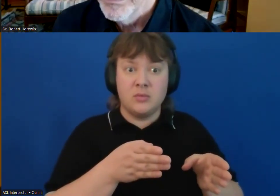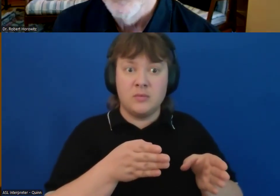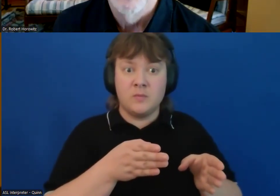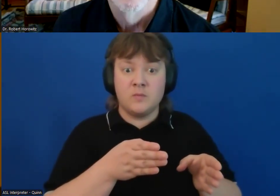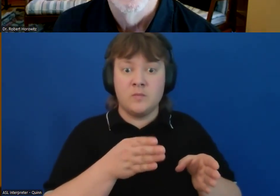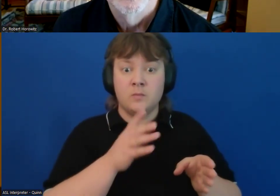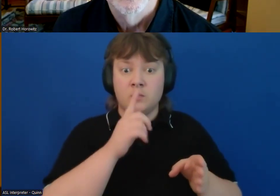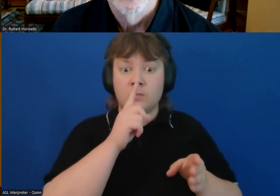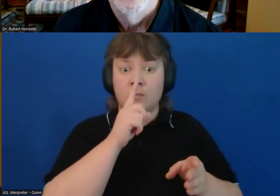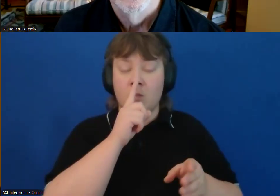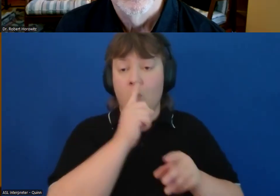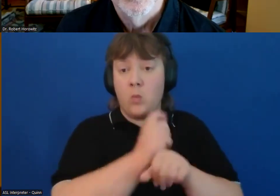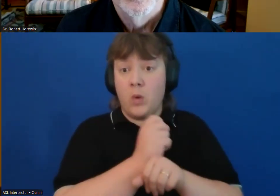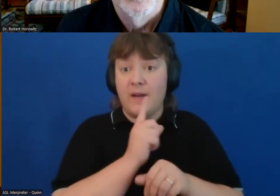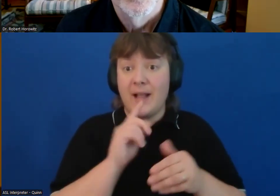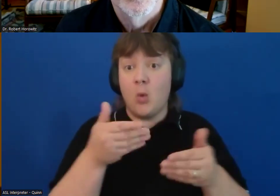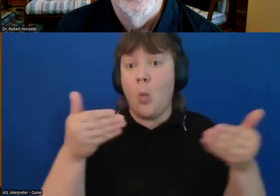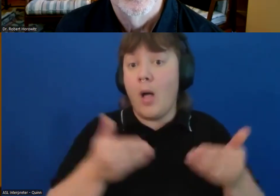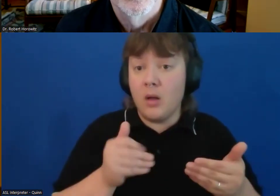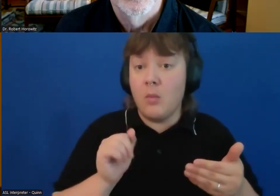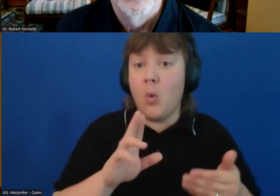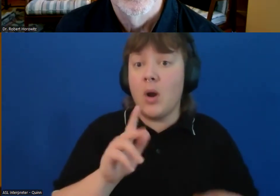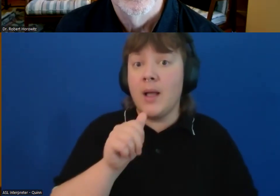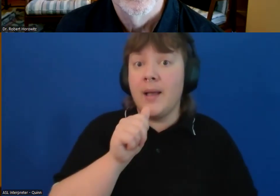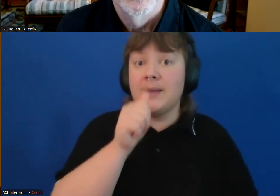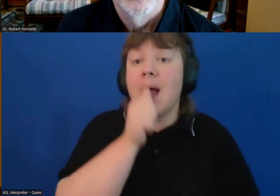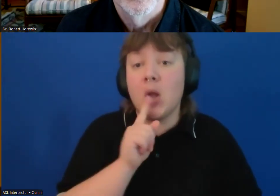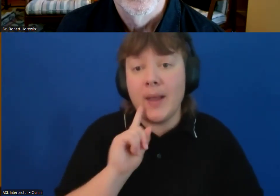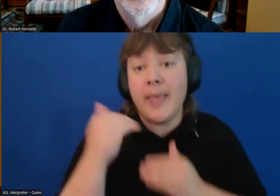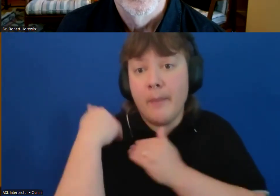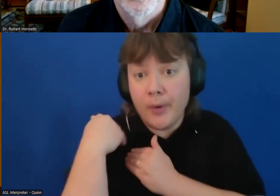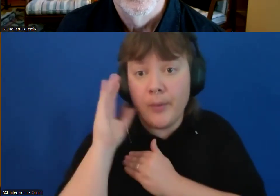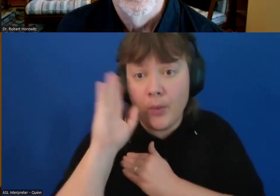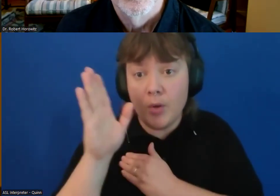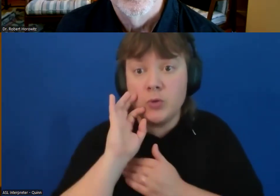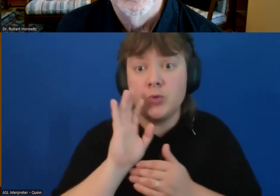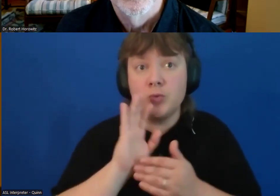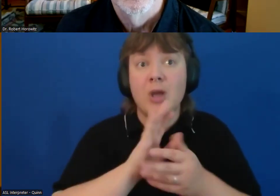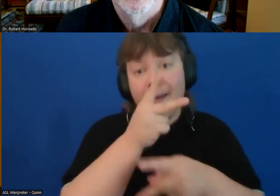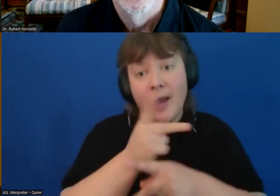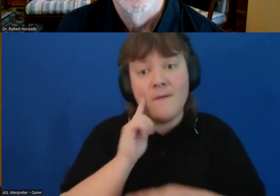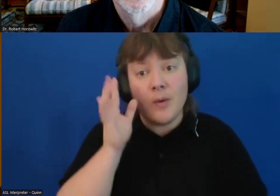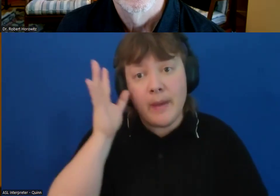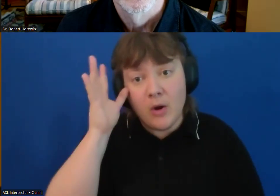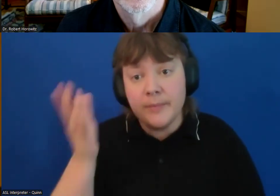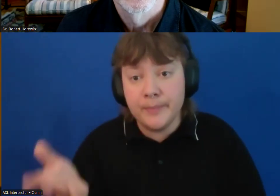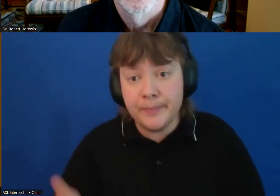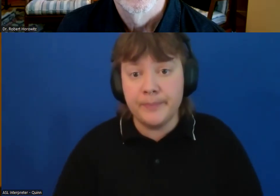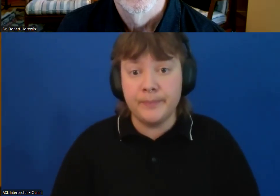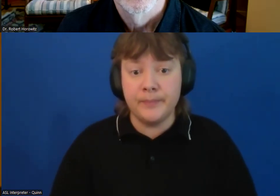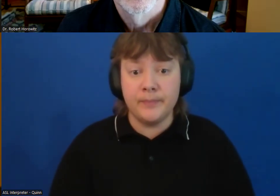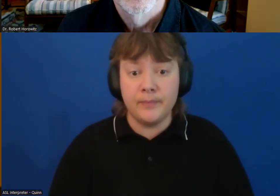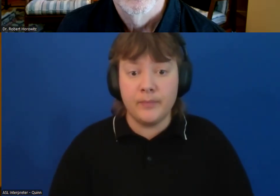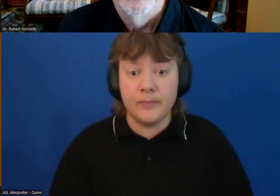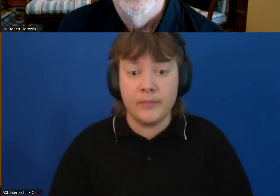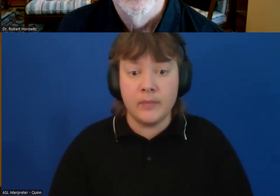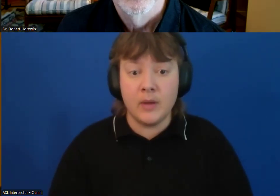in fact welcome if not at least tolerate that burden to be a caring child? Well, the answer I